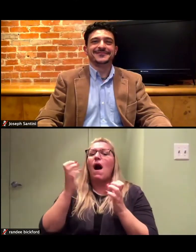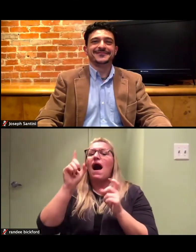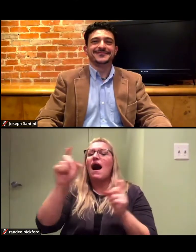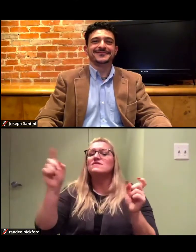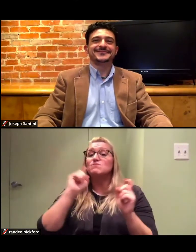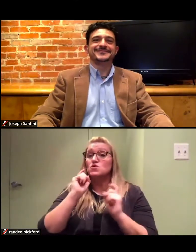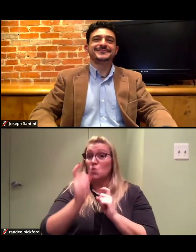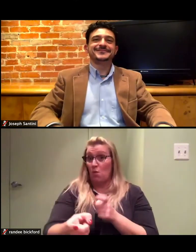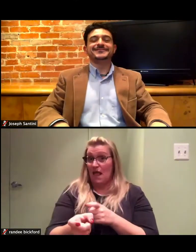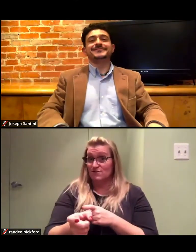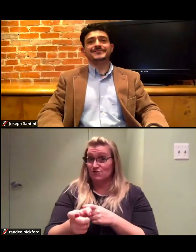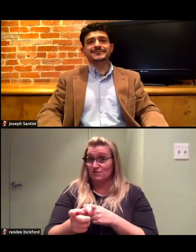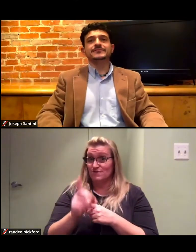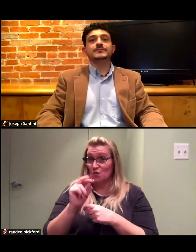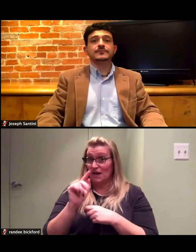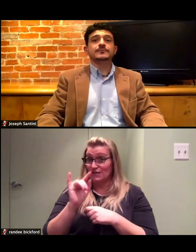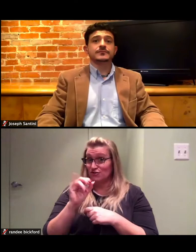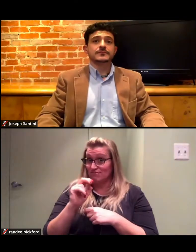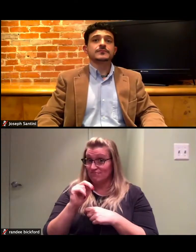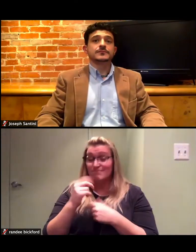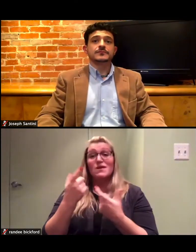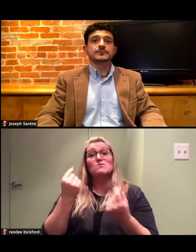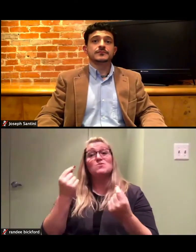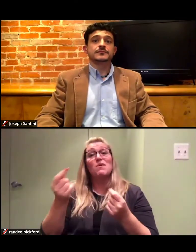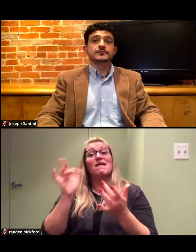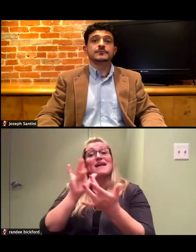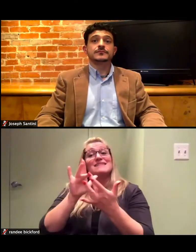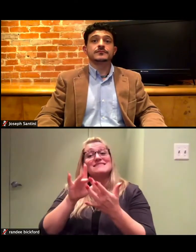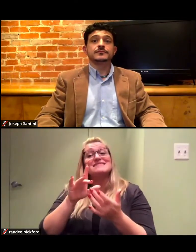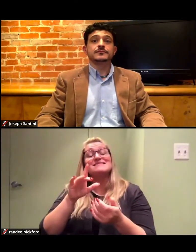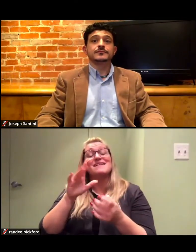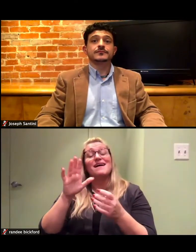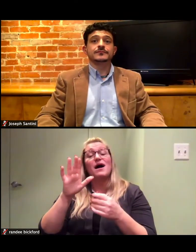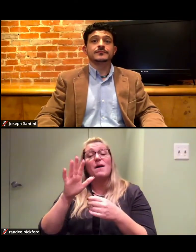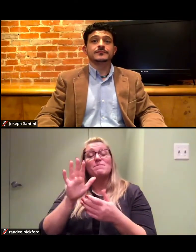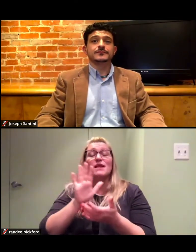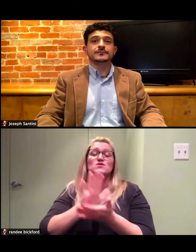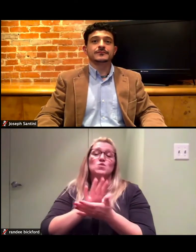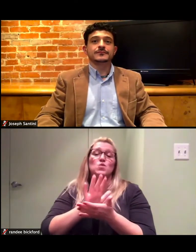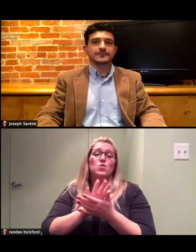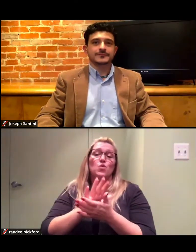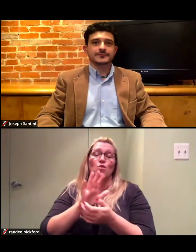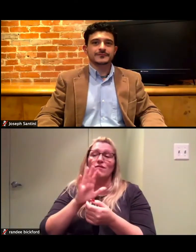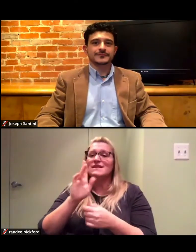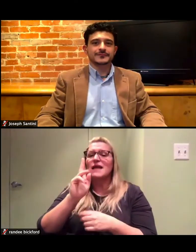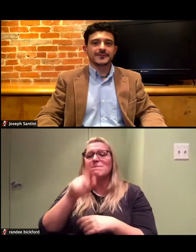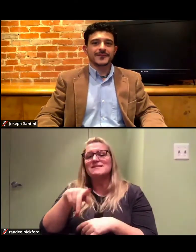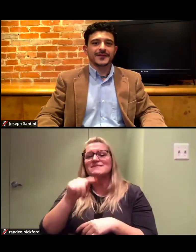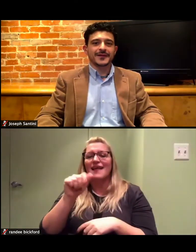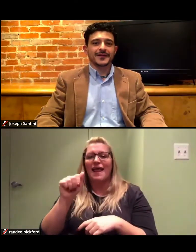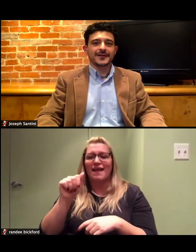it was still was not enough. So, they started to ask for donations. So, they had to reach out and contact,